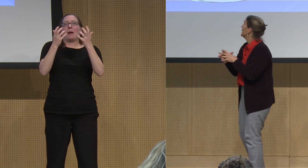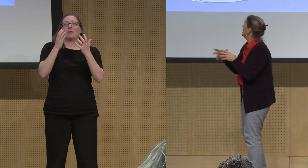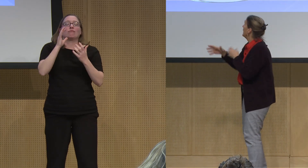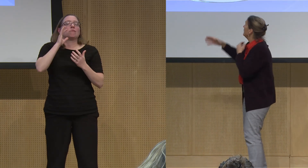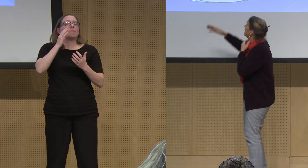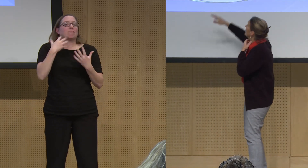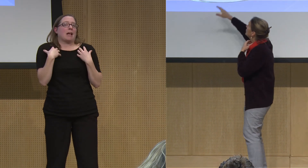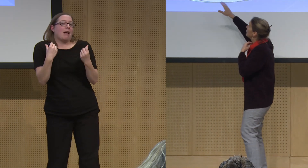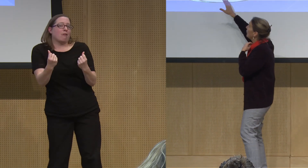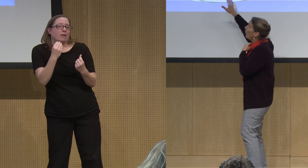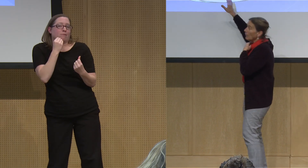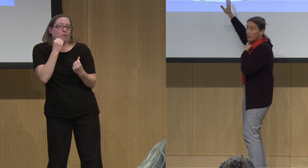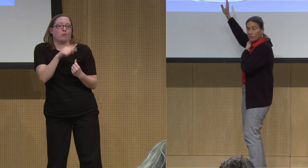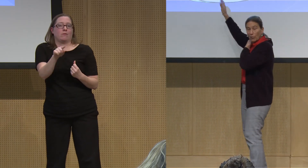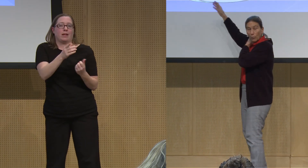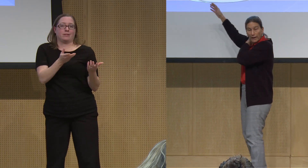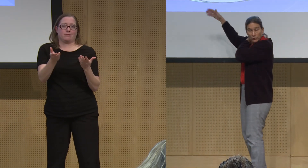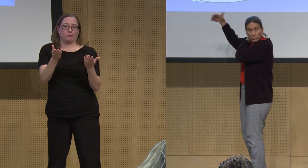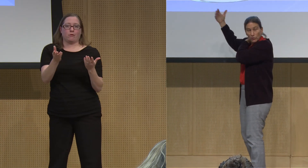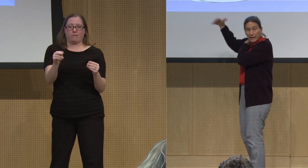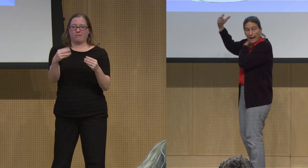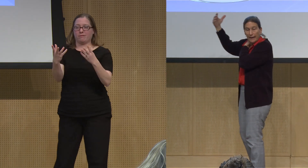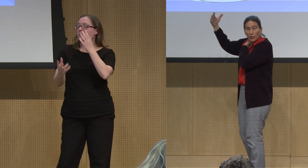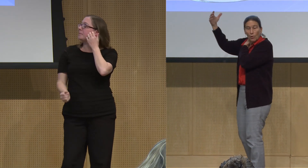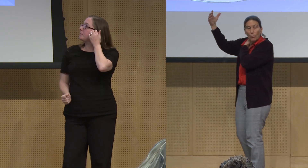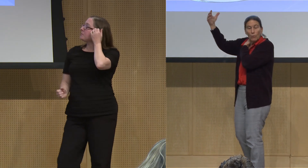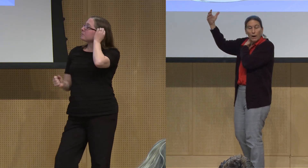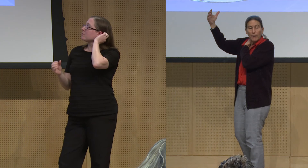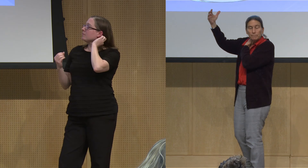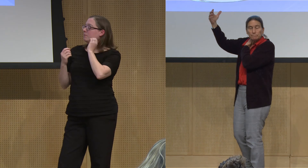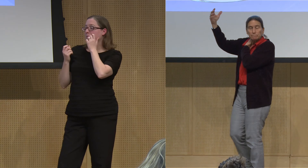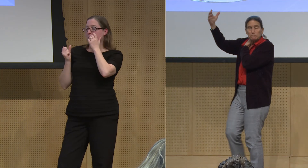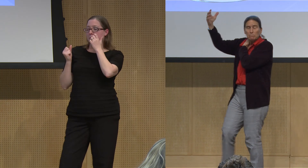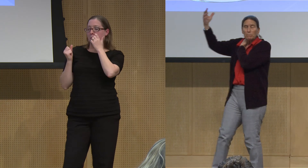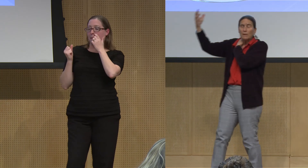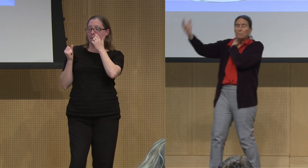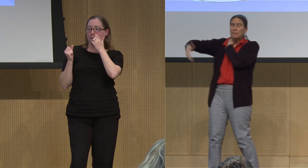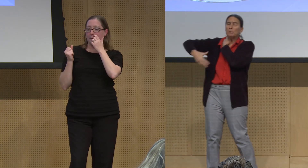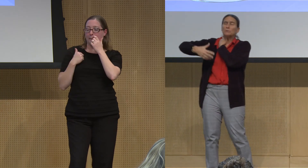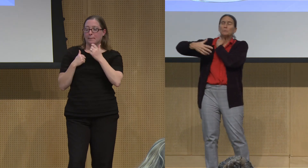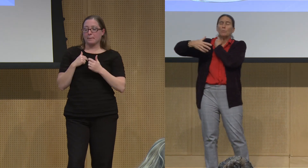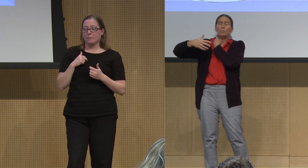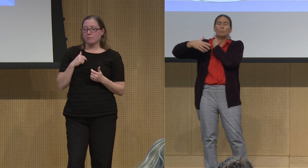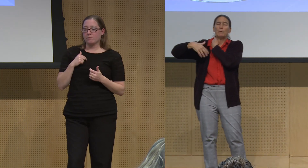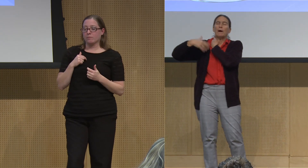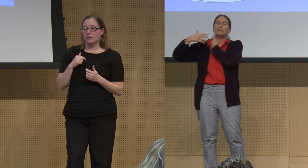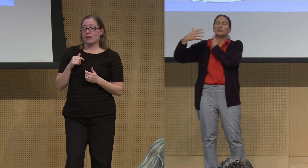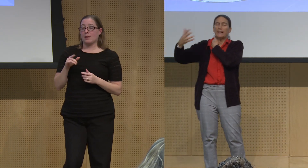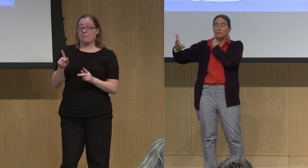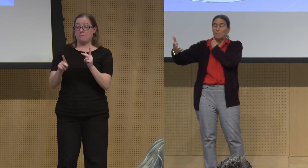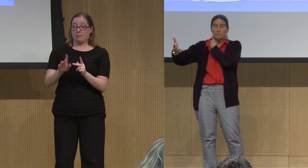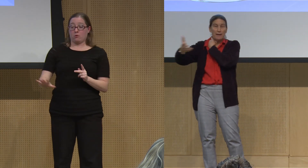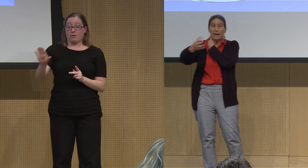ANYWAY, SO ALL THE-- SO WHEN YOU LOOK AT, UM, PEOPLE--WE WANT TO CHANGE PEOPLE'S BEHAVIOR,